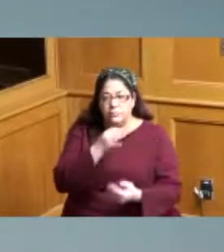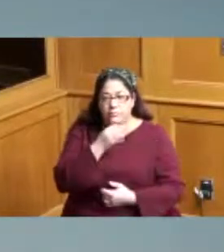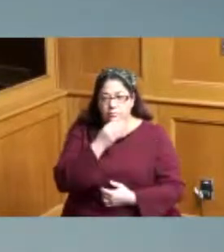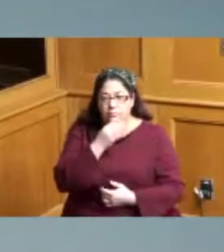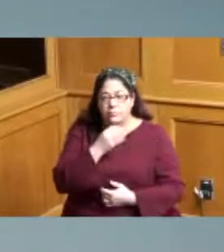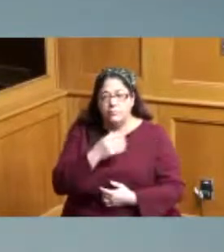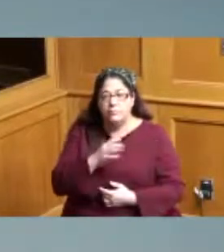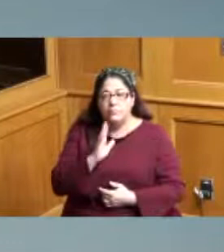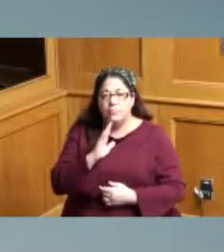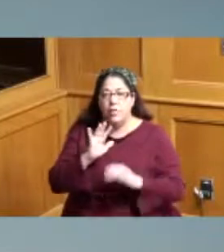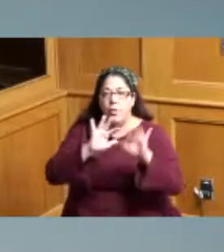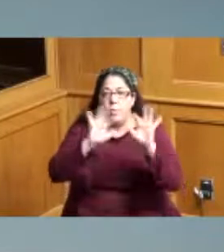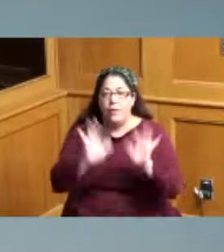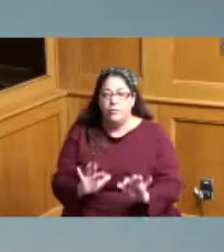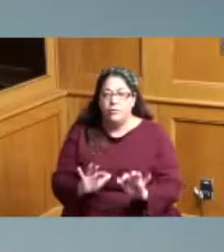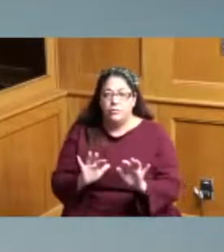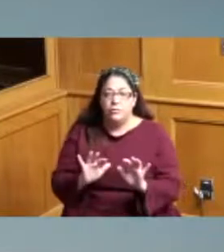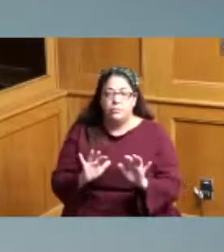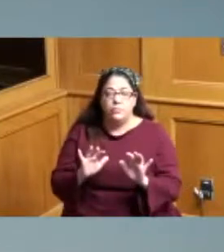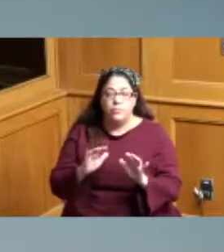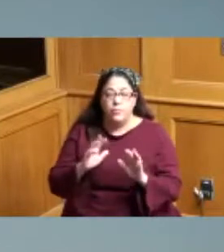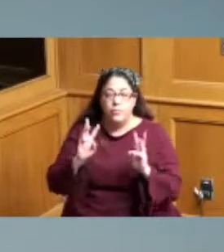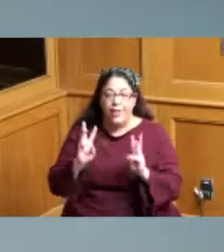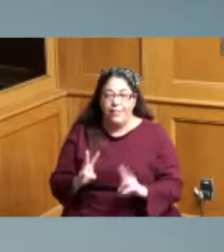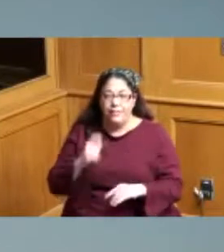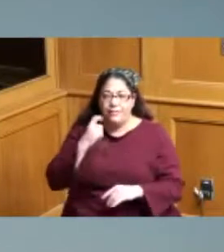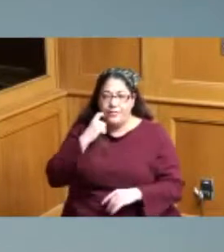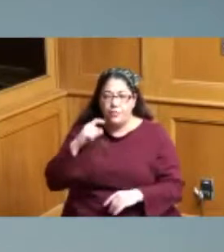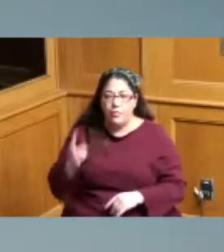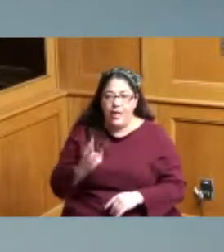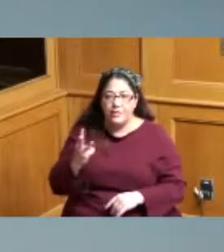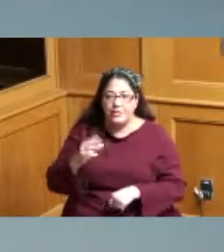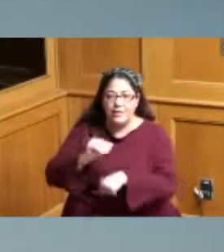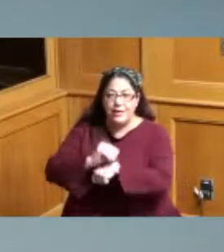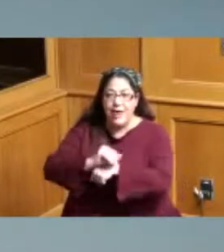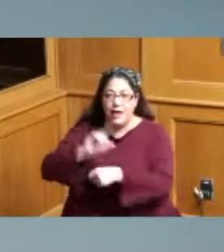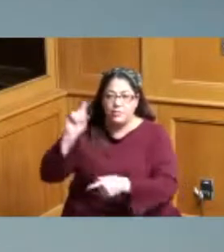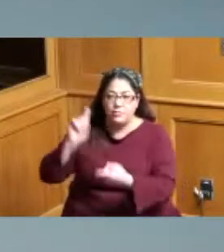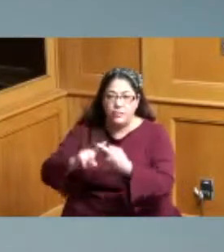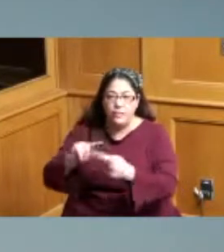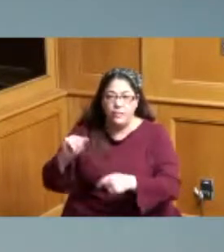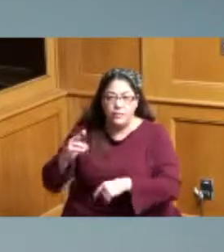a winter storm warning for Thursday for Wednesday night into Thursday maybe into Friday morning